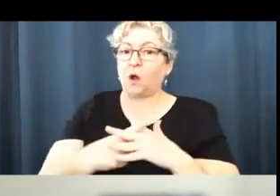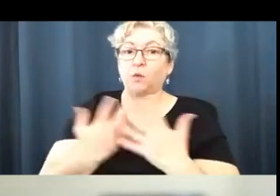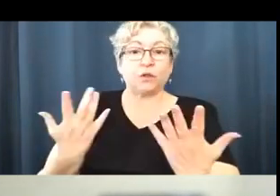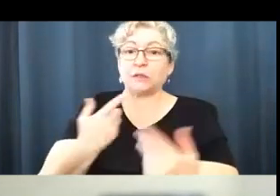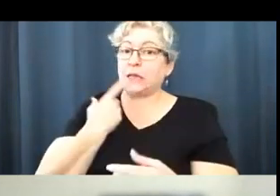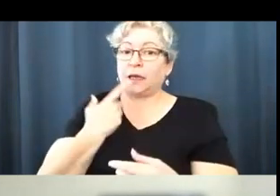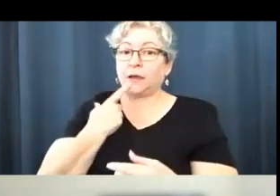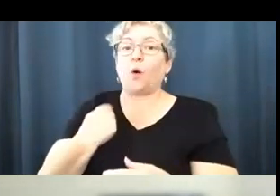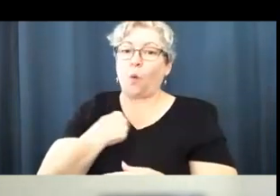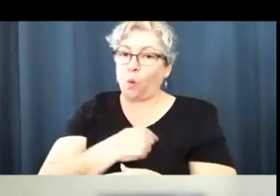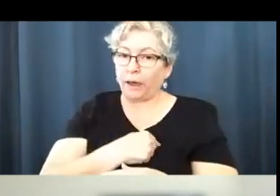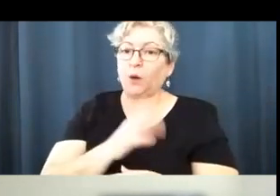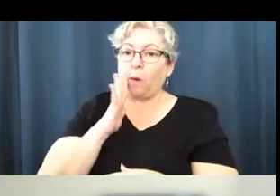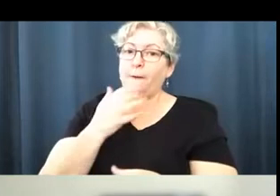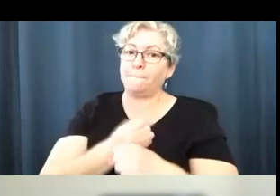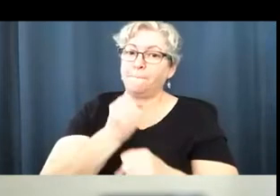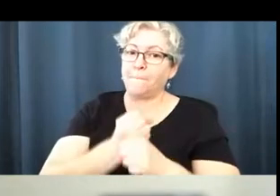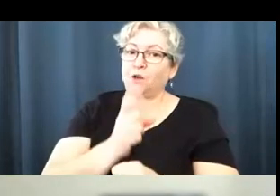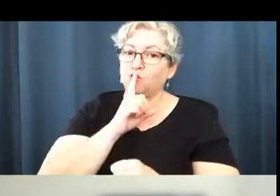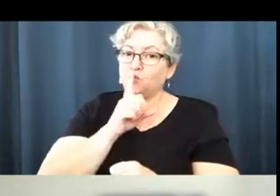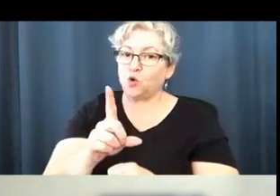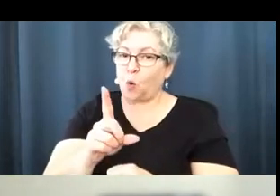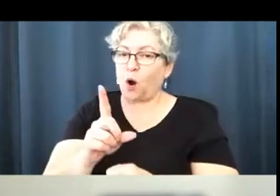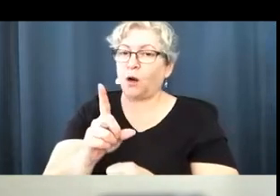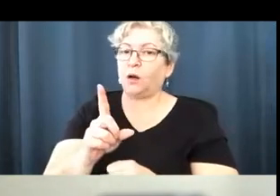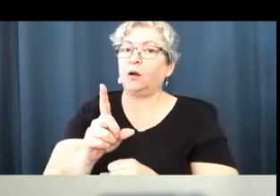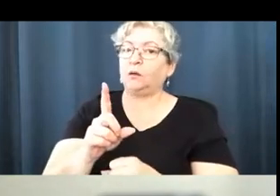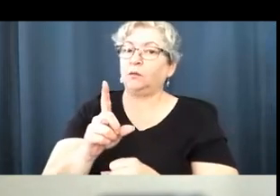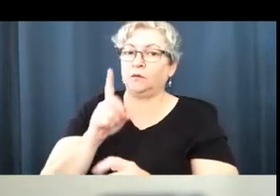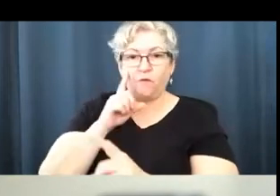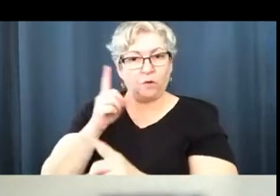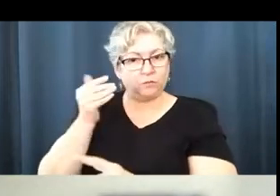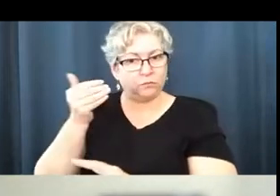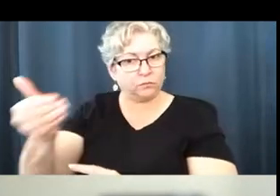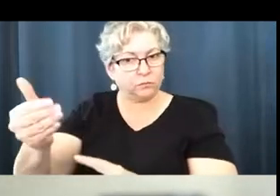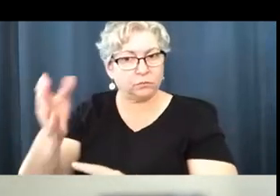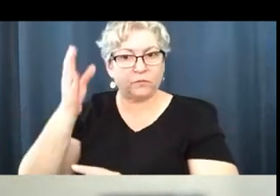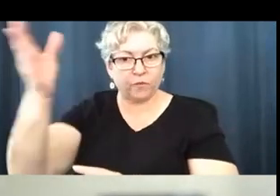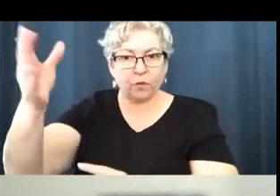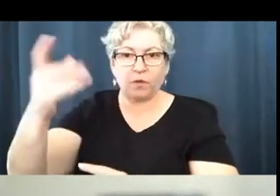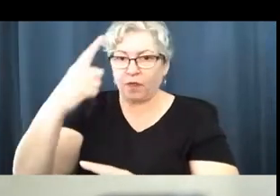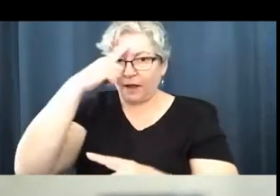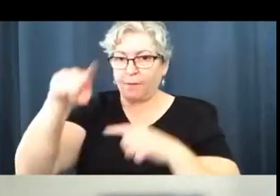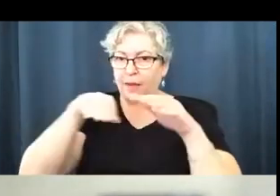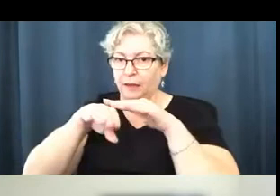we're going to make sure that moving forward we're thinking about accessibility, it's integrated into our policy,